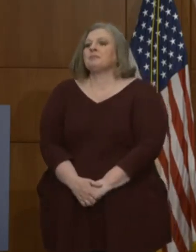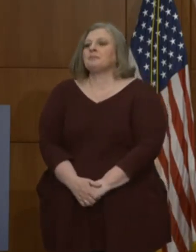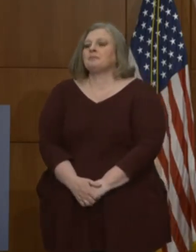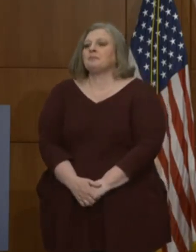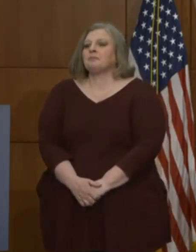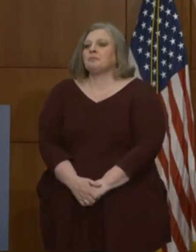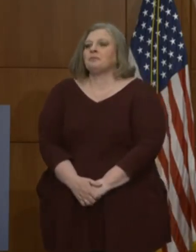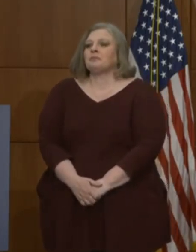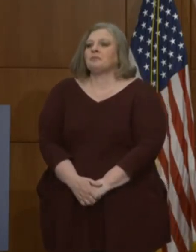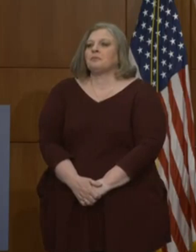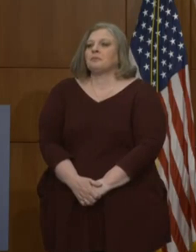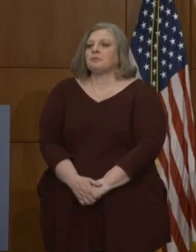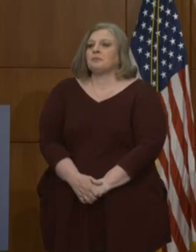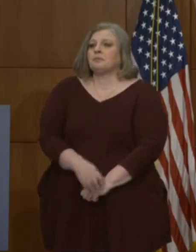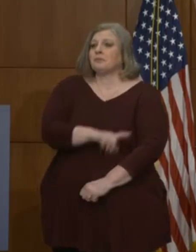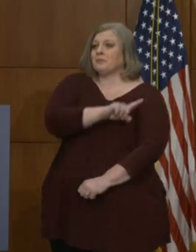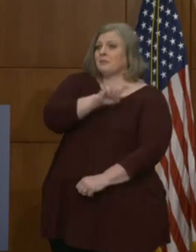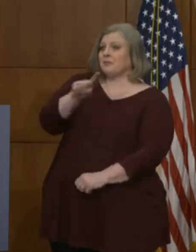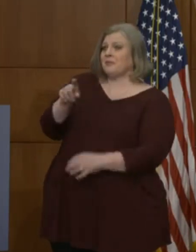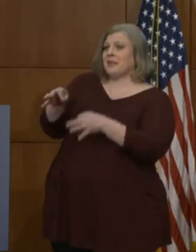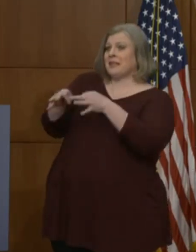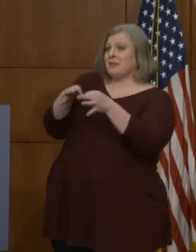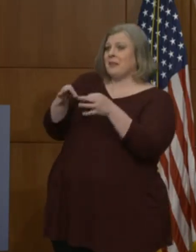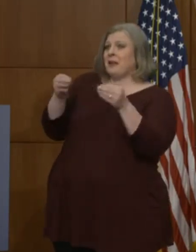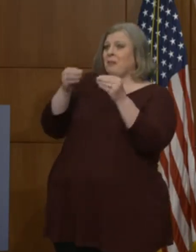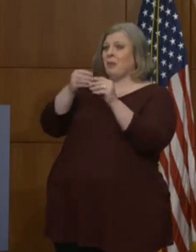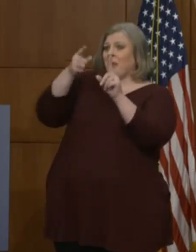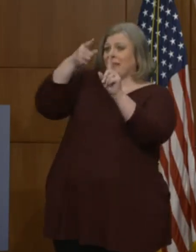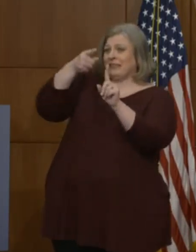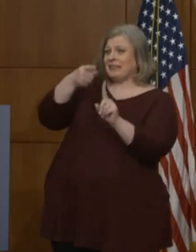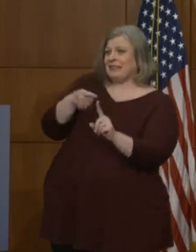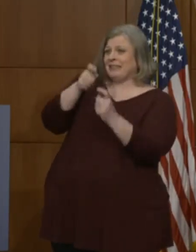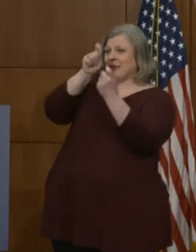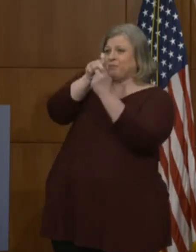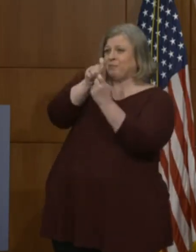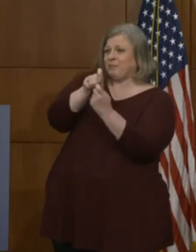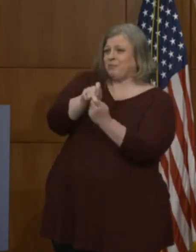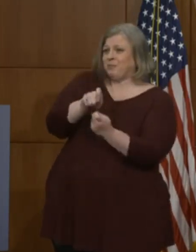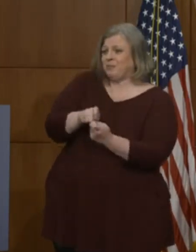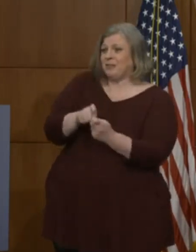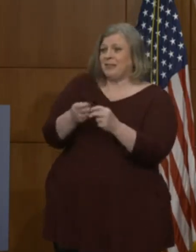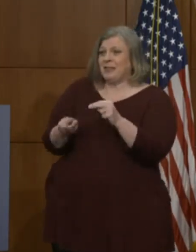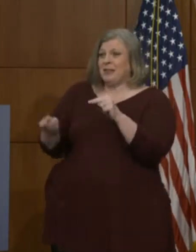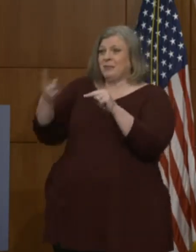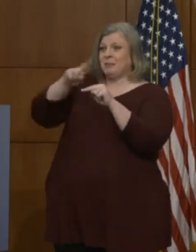HOW MANY OF WHAT. PEOPLE COME. AND SO THE QUESTION AS I AND SO THE QUESTION AS I UNDERSTAND IT IS SET UP TO UNDERSTAND IT IS SET UP TO EXPLAIN- IN MORE DETAIL THE